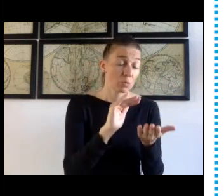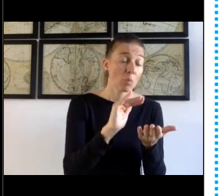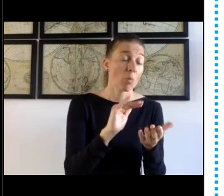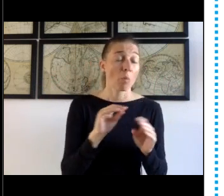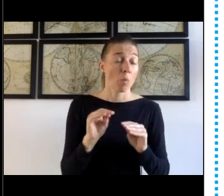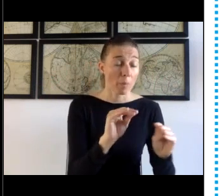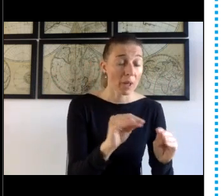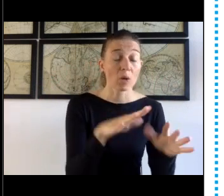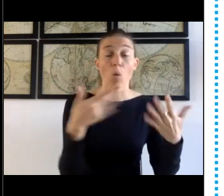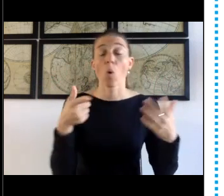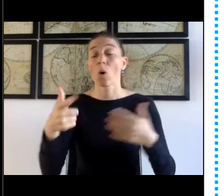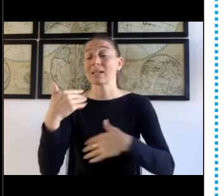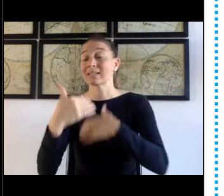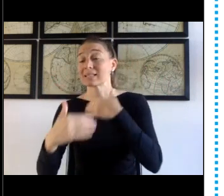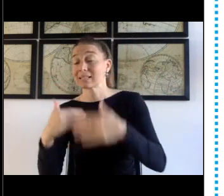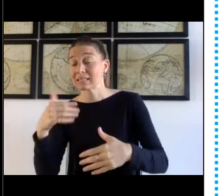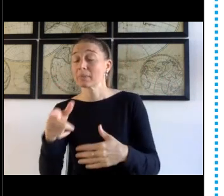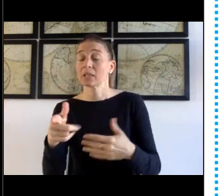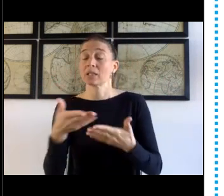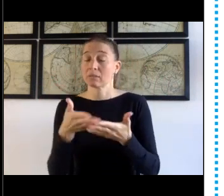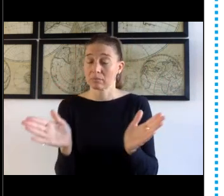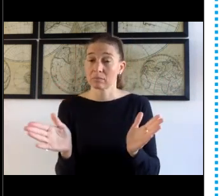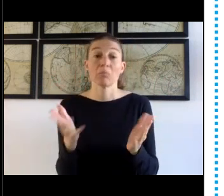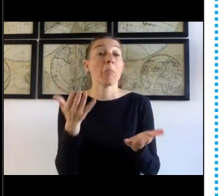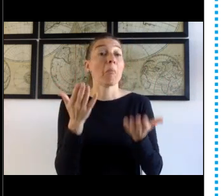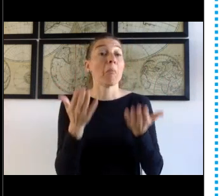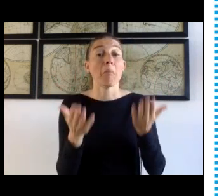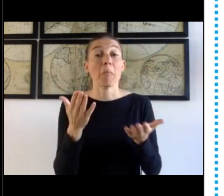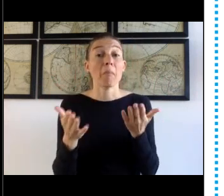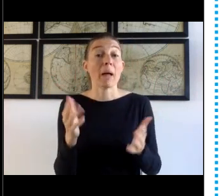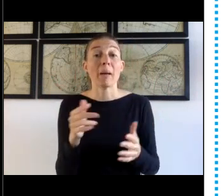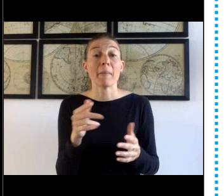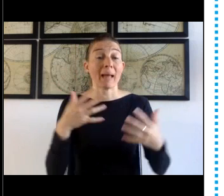due to accidents or older persons who need assistance,